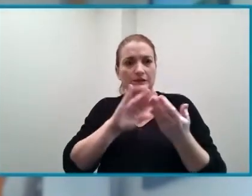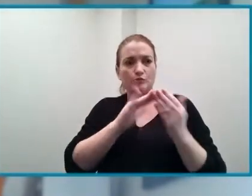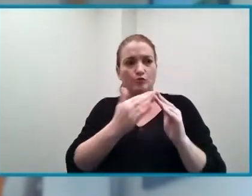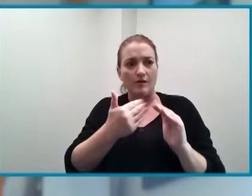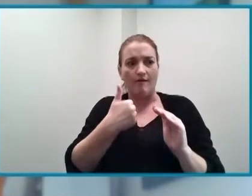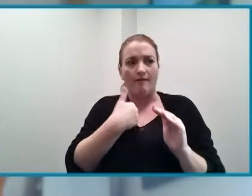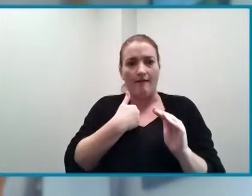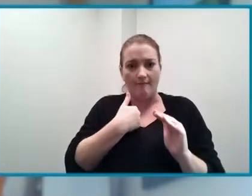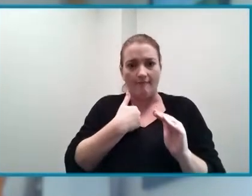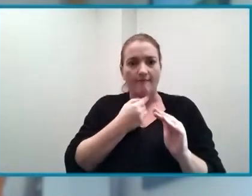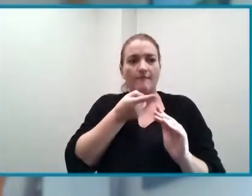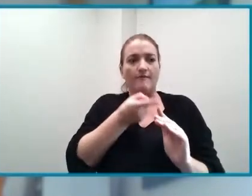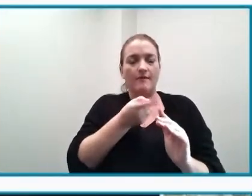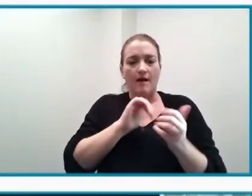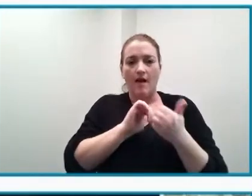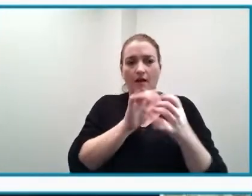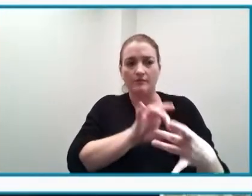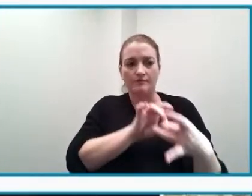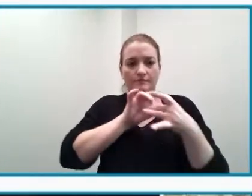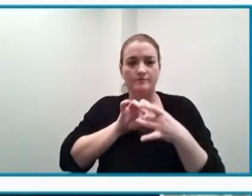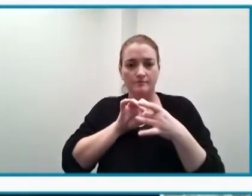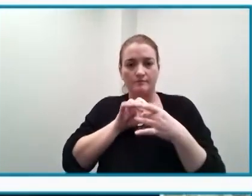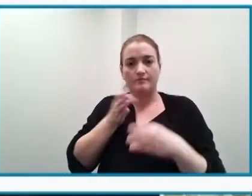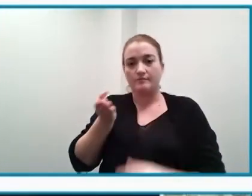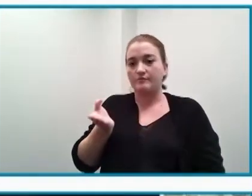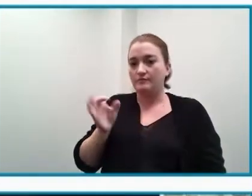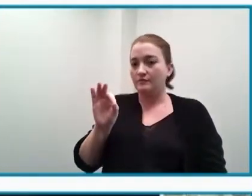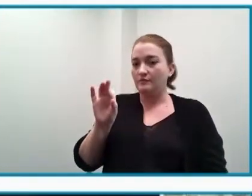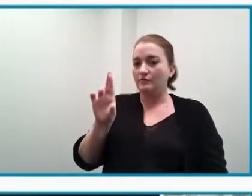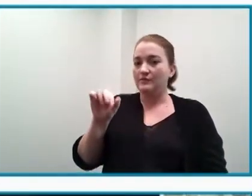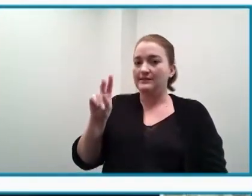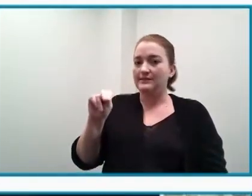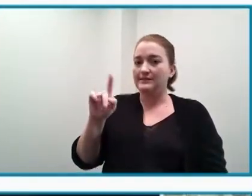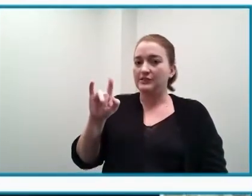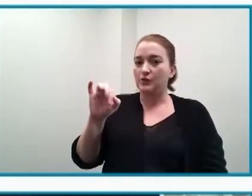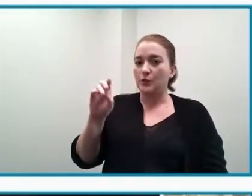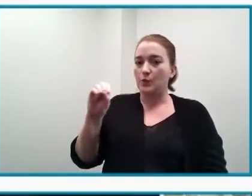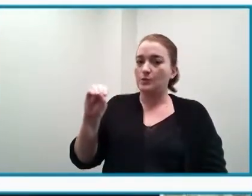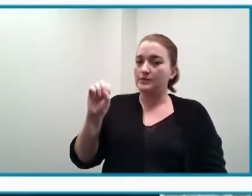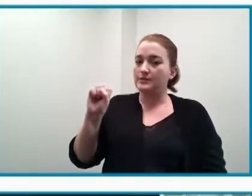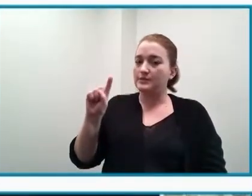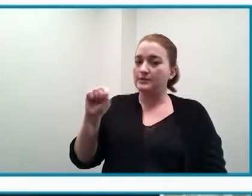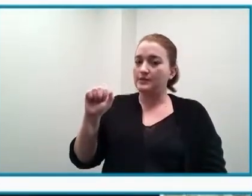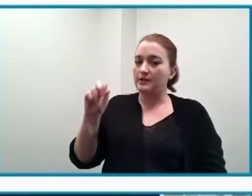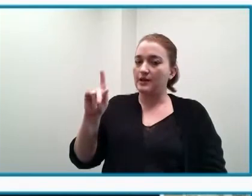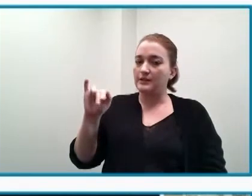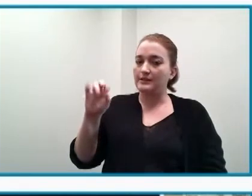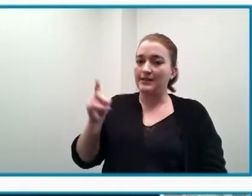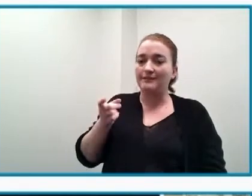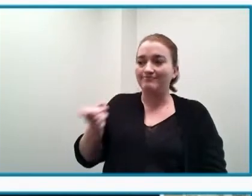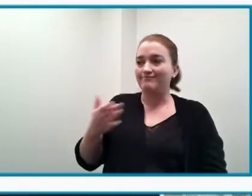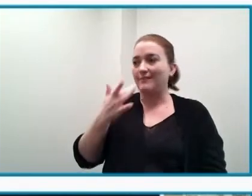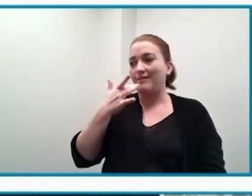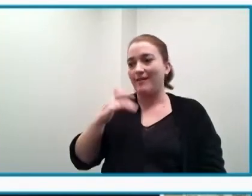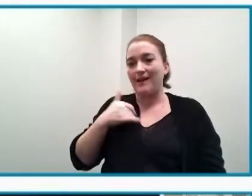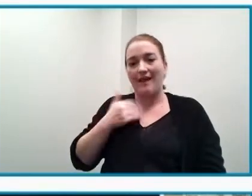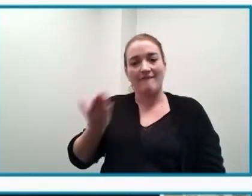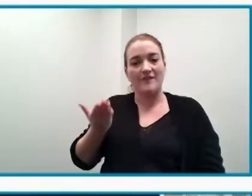Francisco Sakate, who, um, we're lucky to be joined by today. So that's kind of a little primer on the initiative that we developed together.